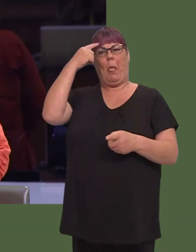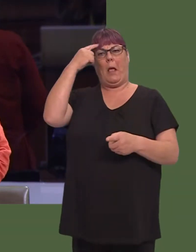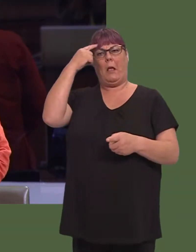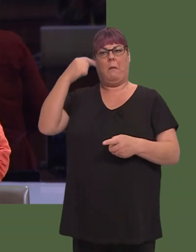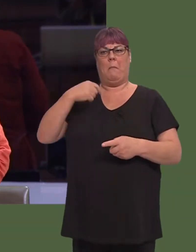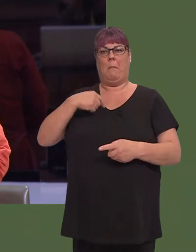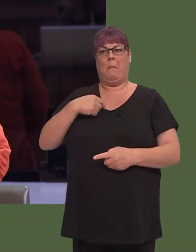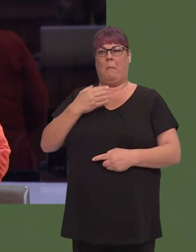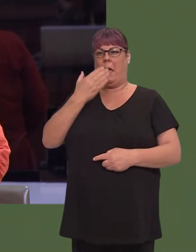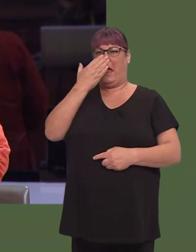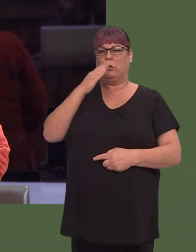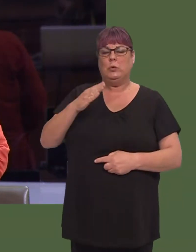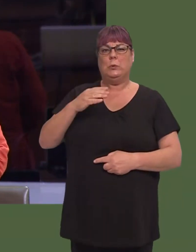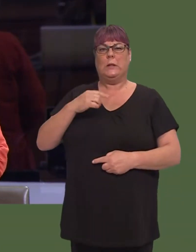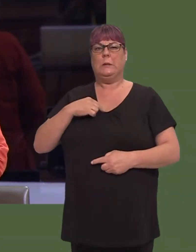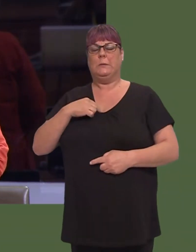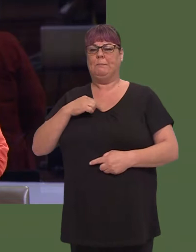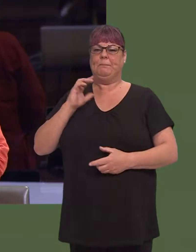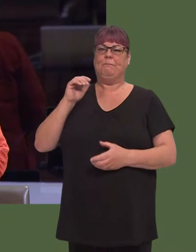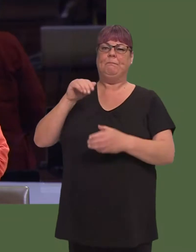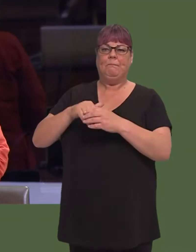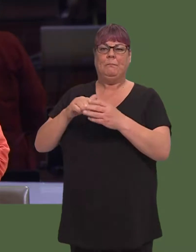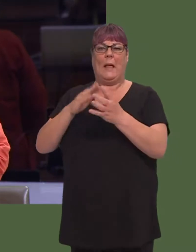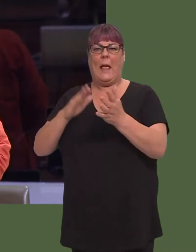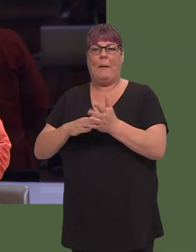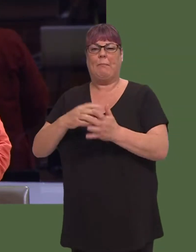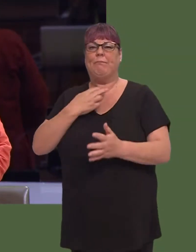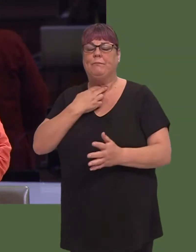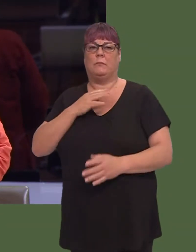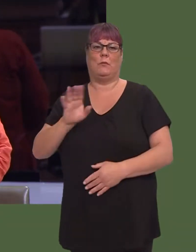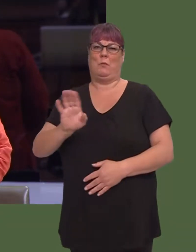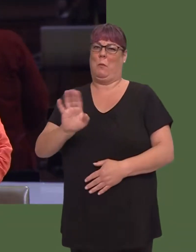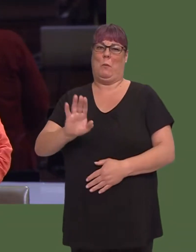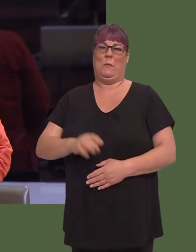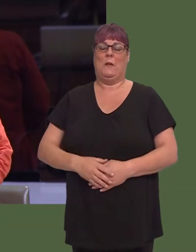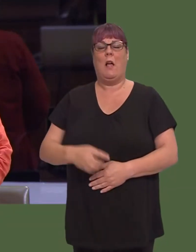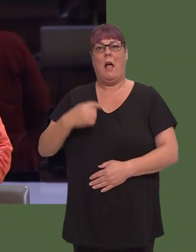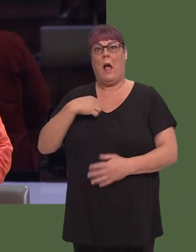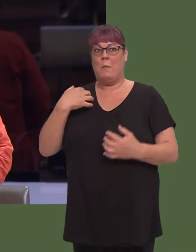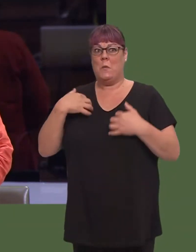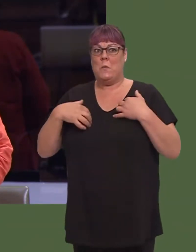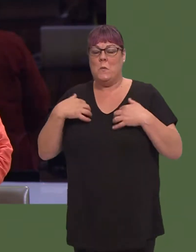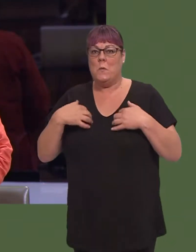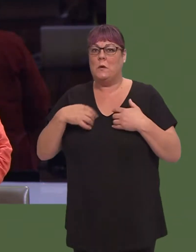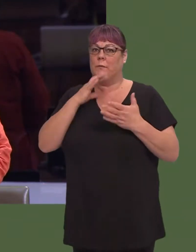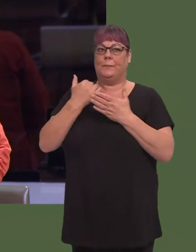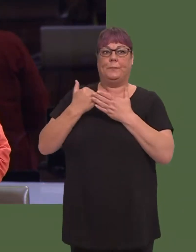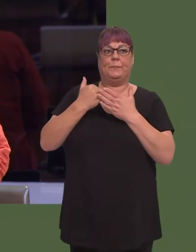of Welsh Government, to prevent further delays to ambulance response times for the residents of Montgomeryshire. Carwyn Jones AM: Well, there are obviously